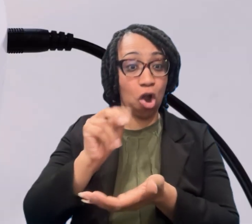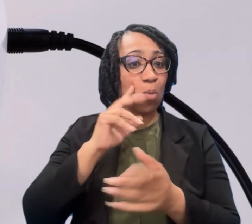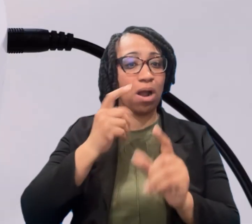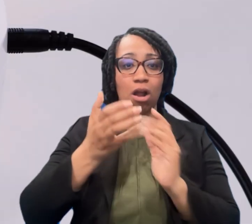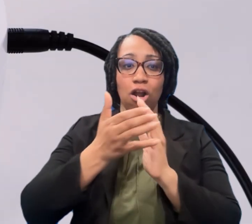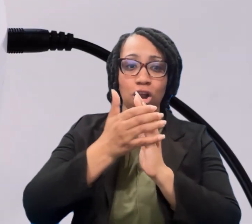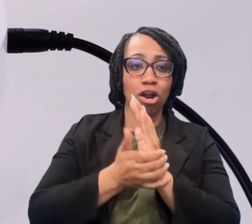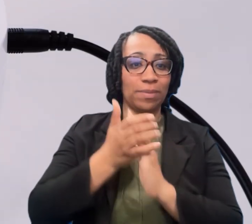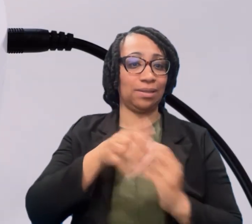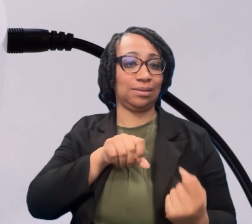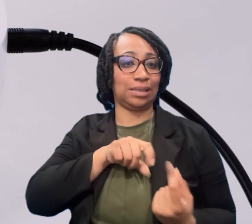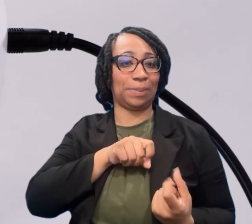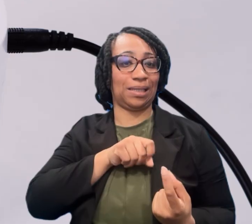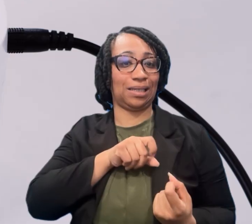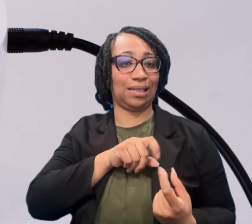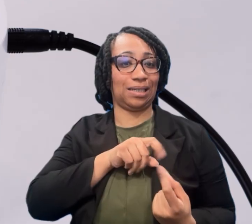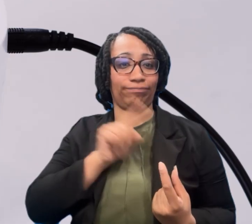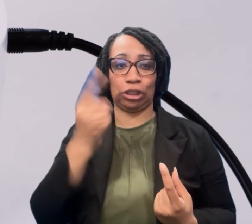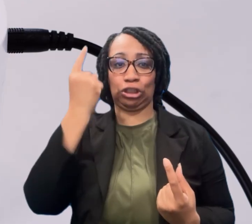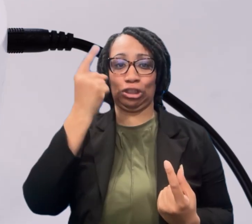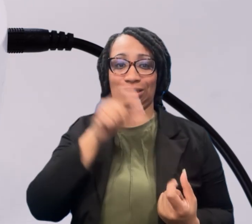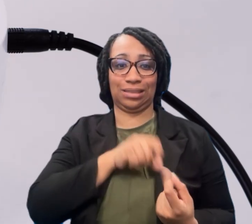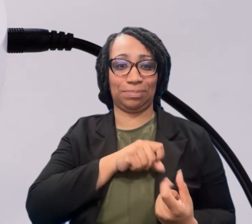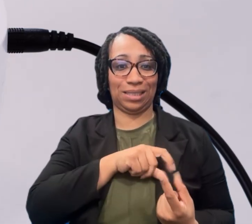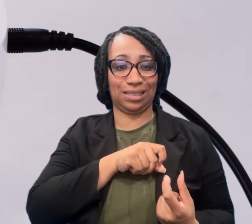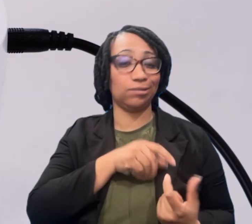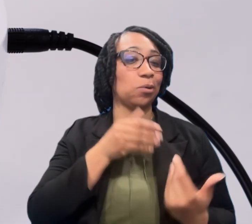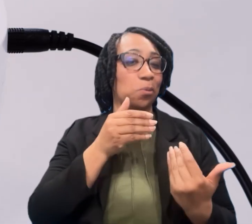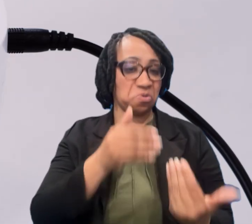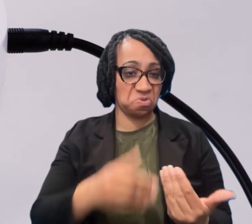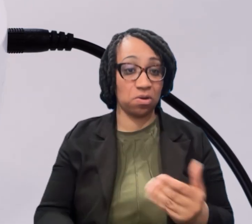So, the pump will automatically switch from that stimulation mode to expression mode after